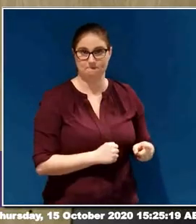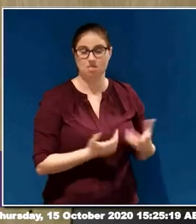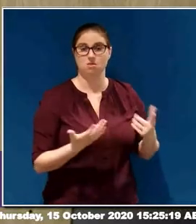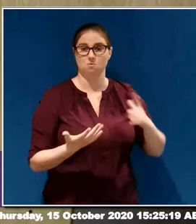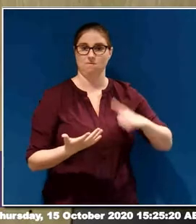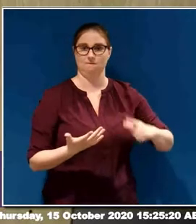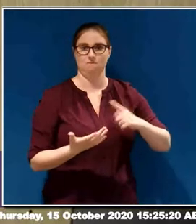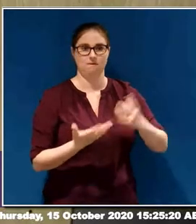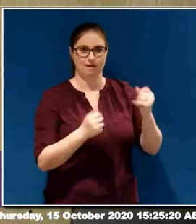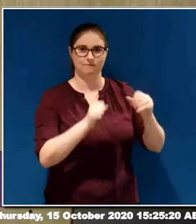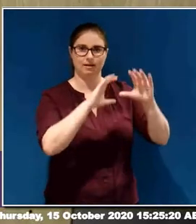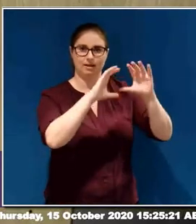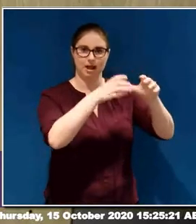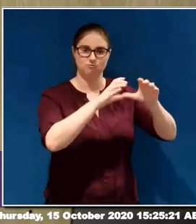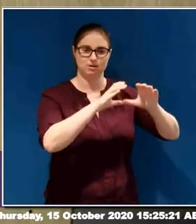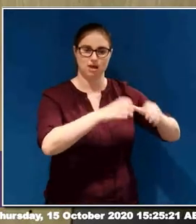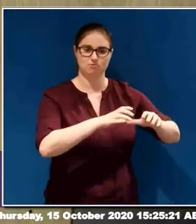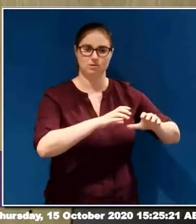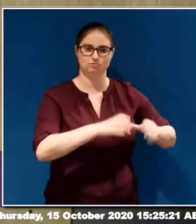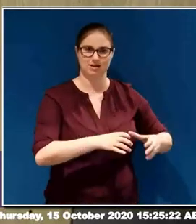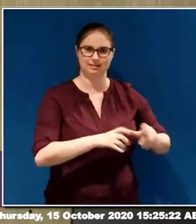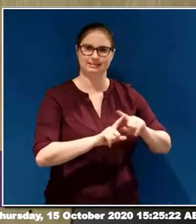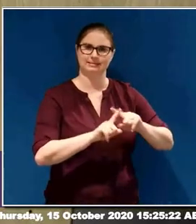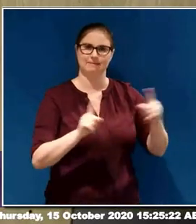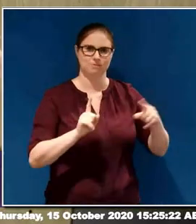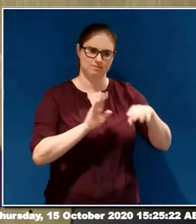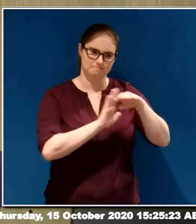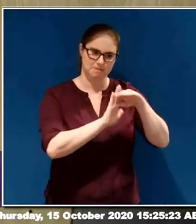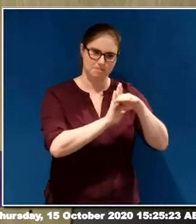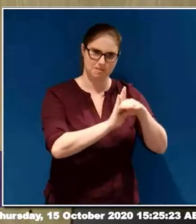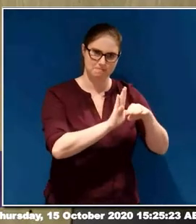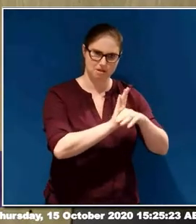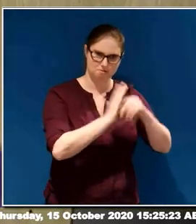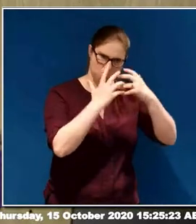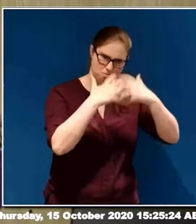used in order to work out, well, who gets that kind of funding.